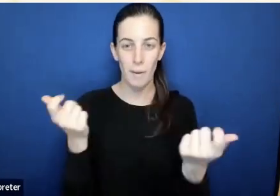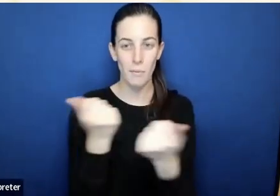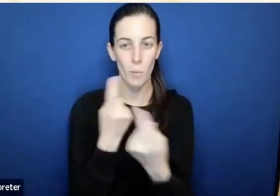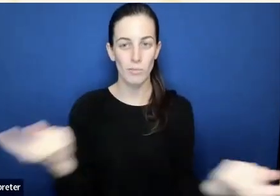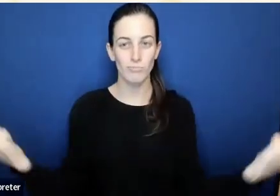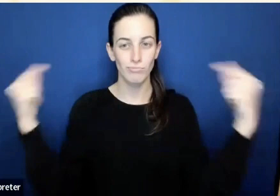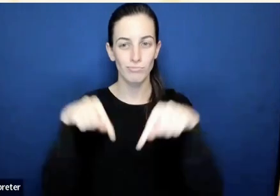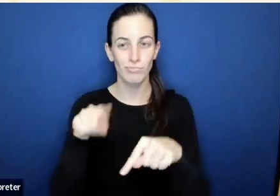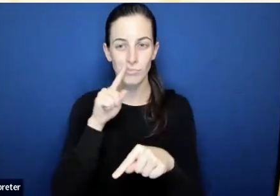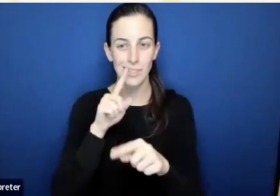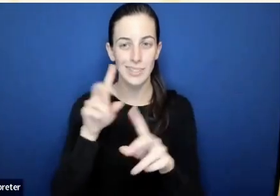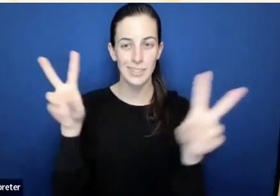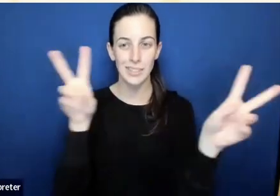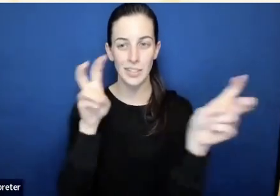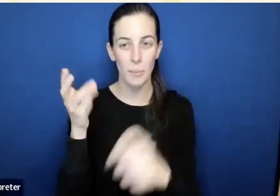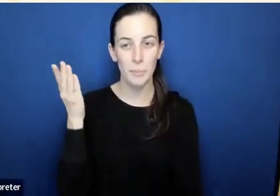Impact of Bad ARIA on Web Accessibility.